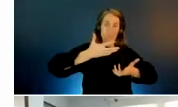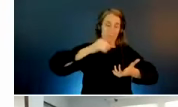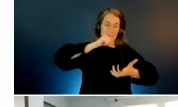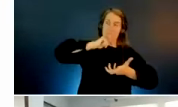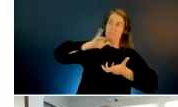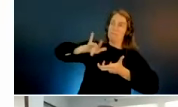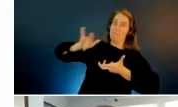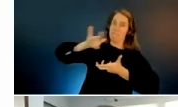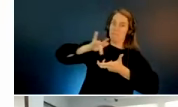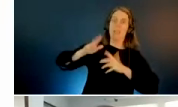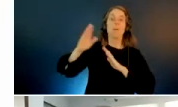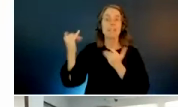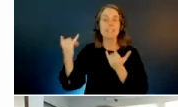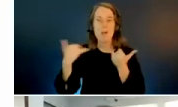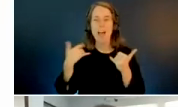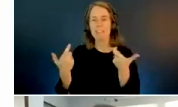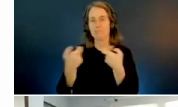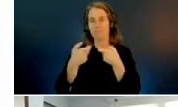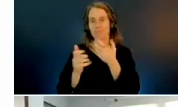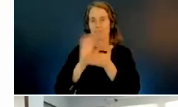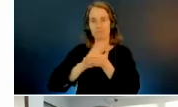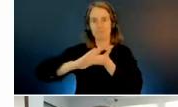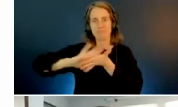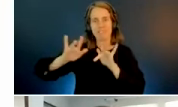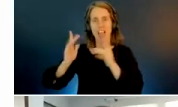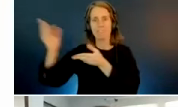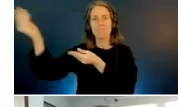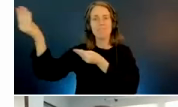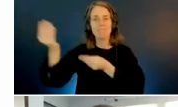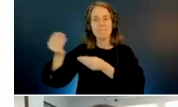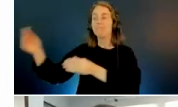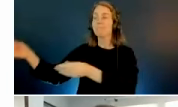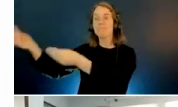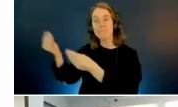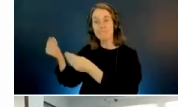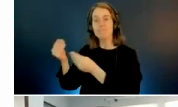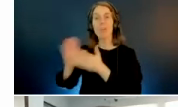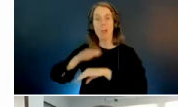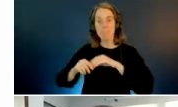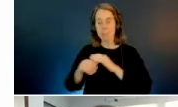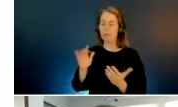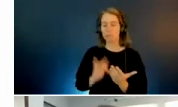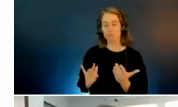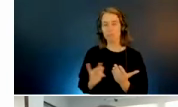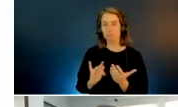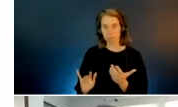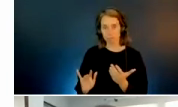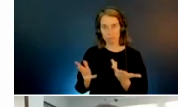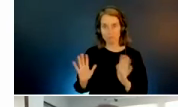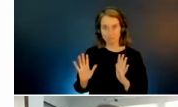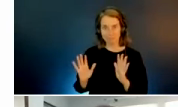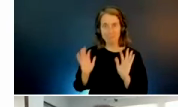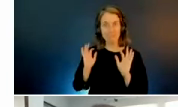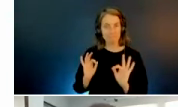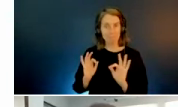poll manager can can hold it for you and then part b of the machine is the part where you feed your